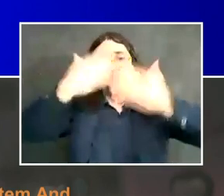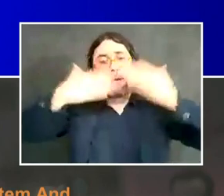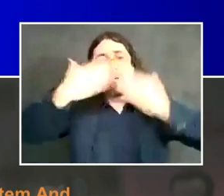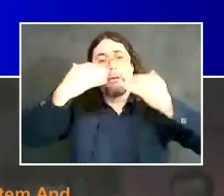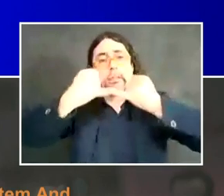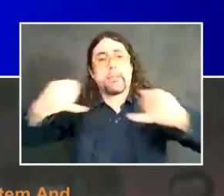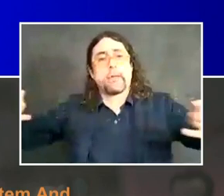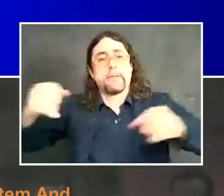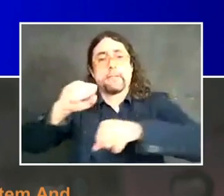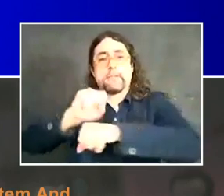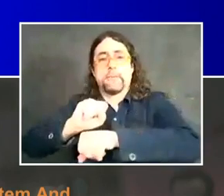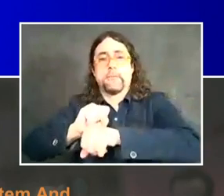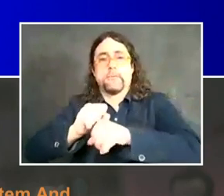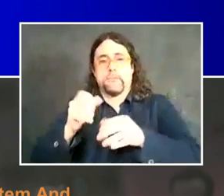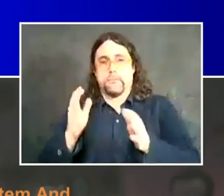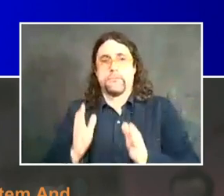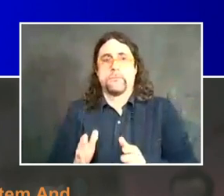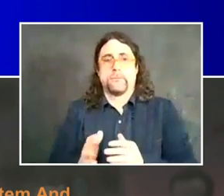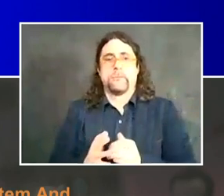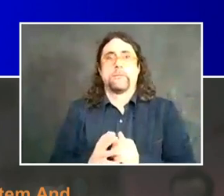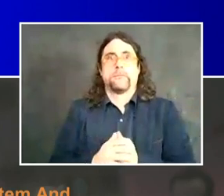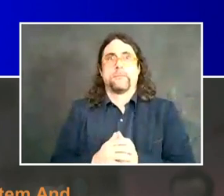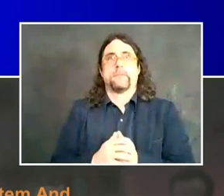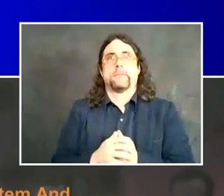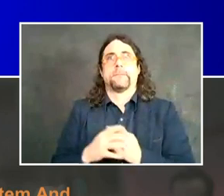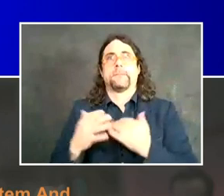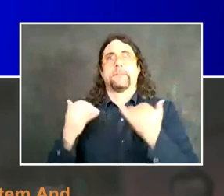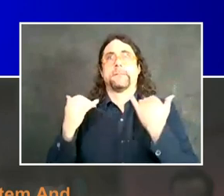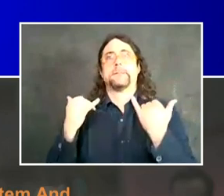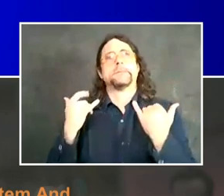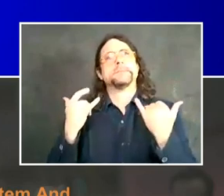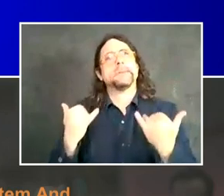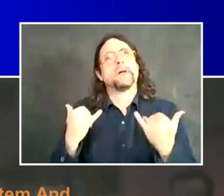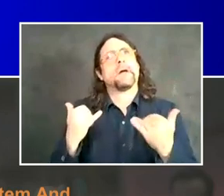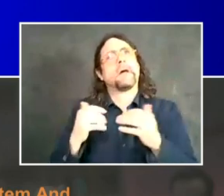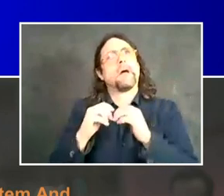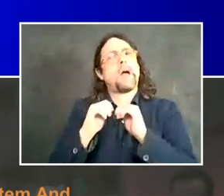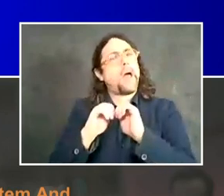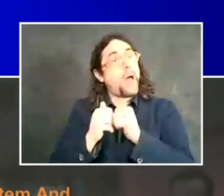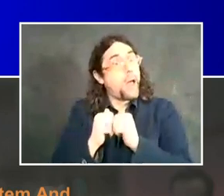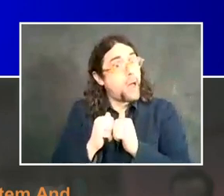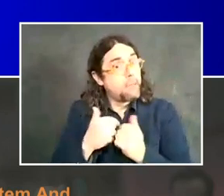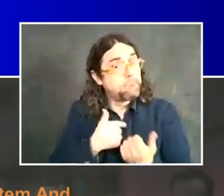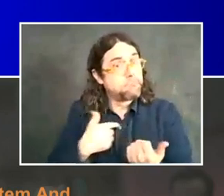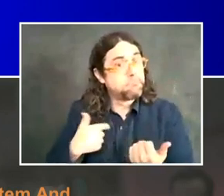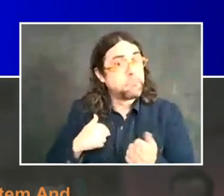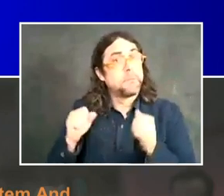YORK CITY. SO HOW WILL WE PROVIDE MORE SUPPORT FOR OUR HEALTH CARE WORKERS?